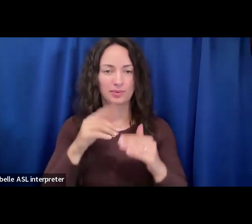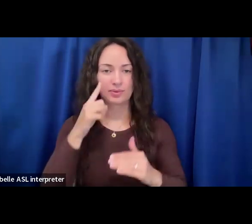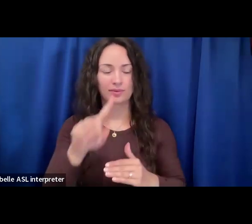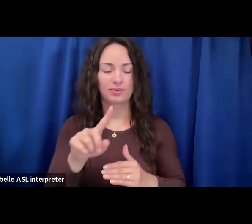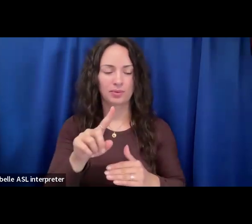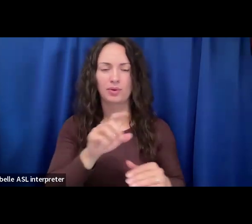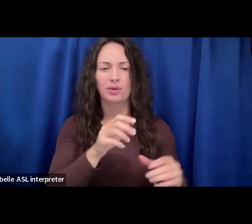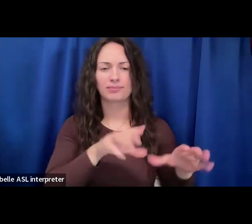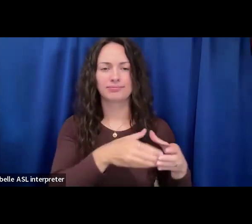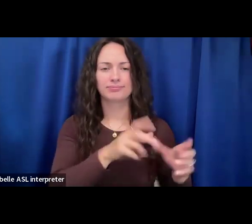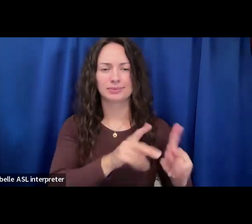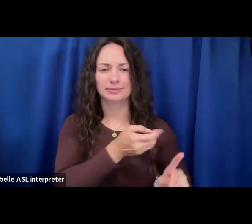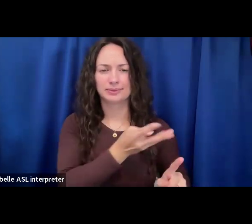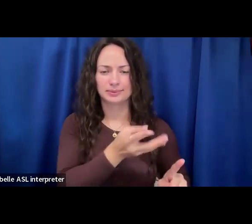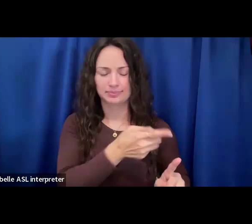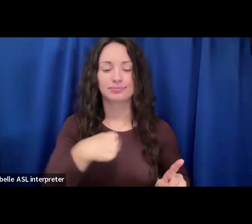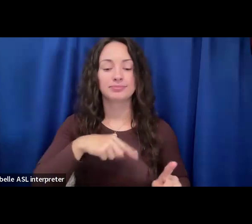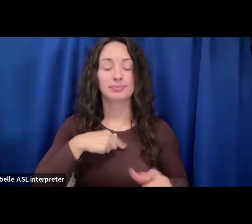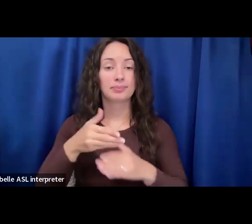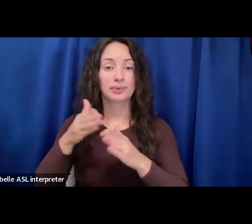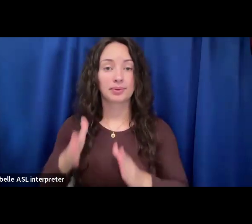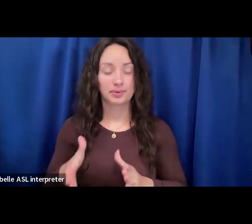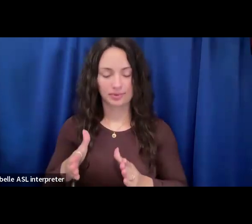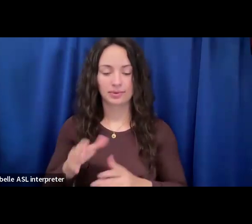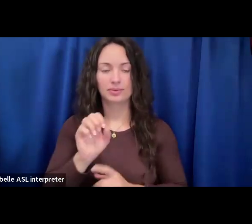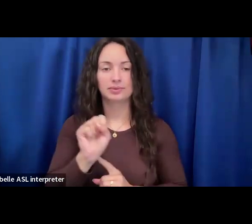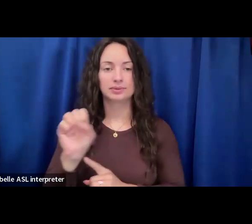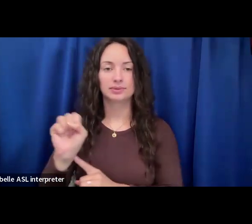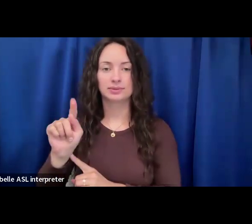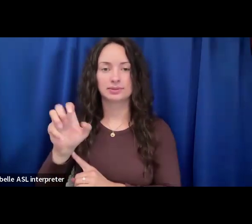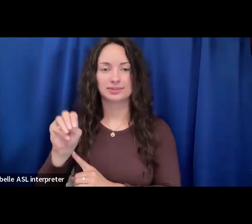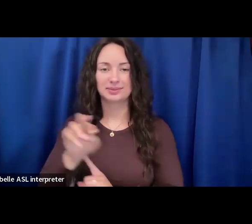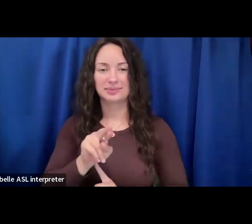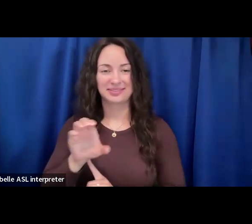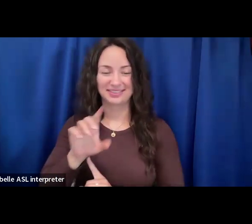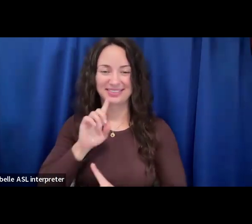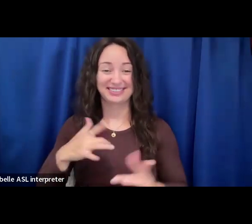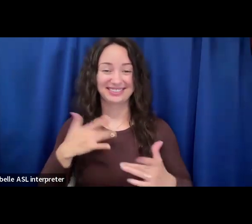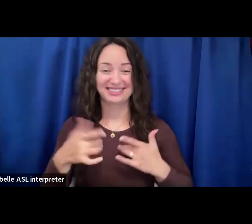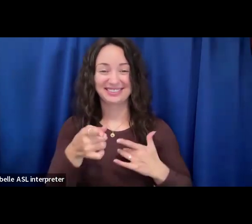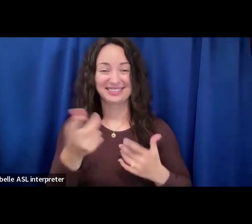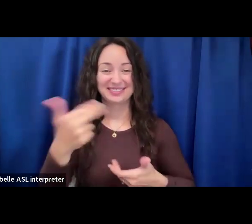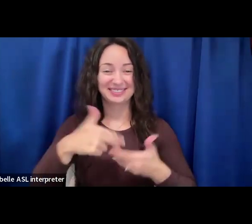the S-STEM REC partners and we are delighted to have you join us for today's session.